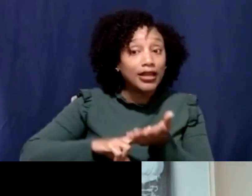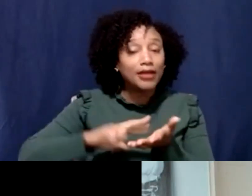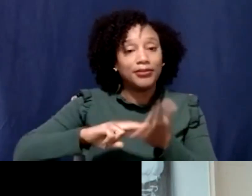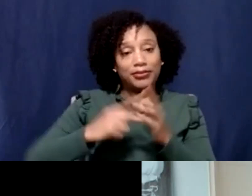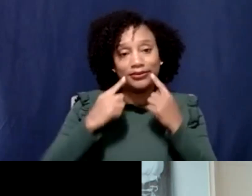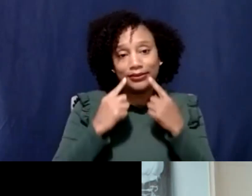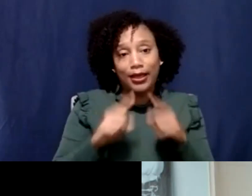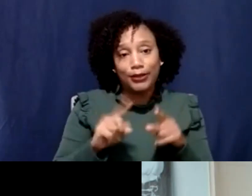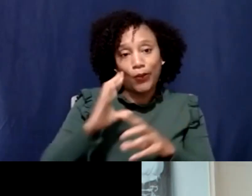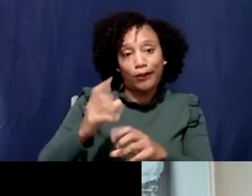about that grant program.